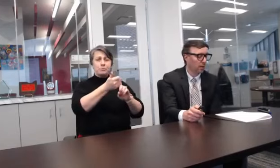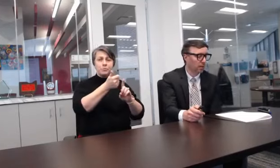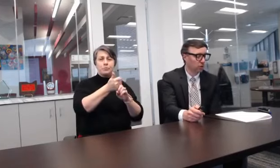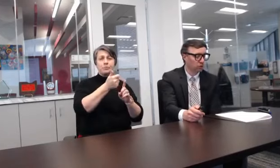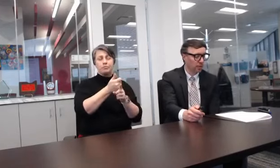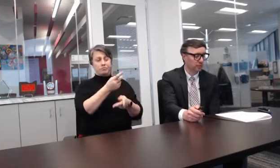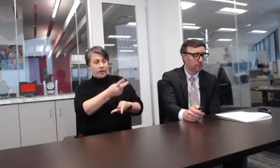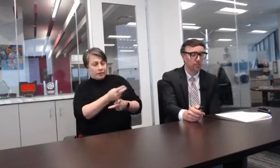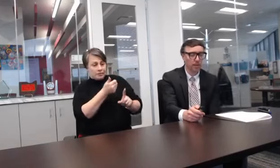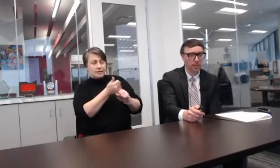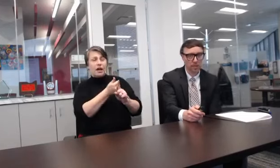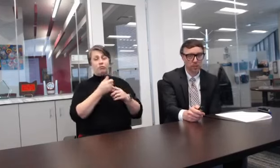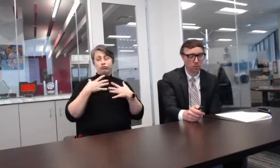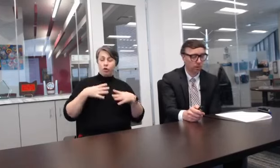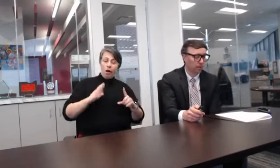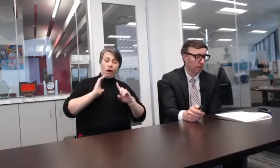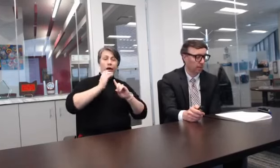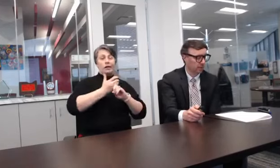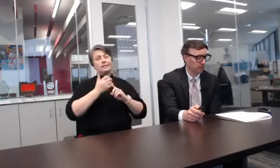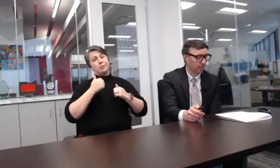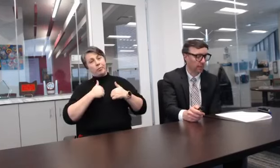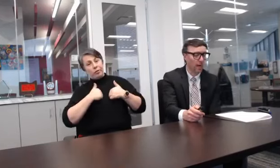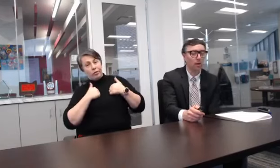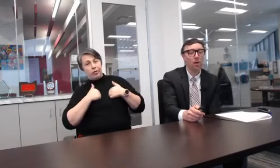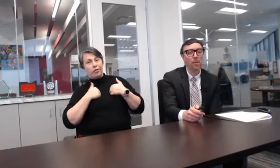getting dressed, bathing, toileting, things like that.